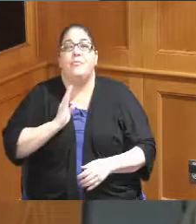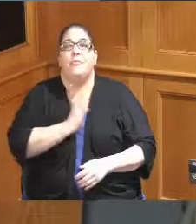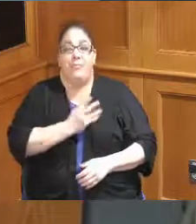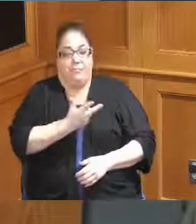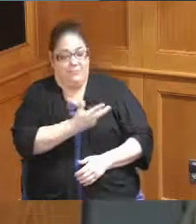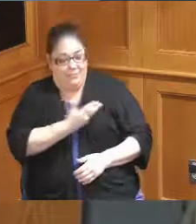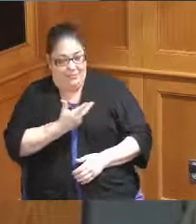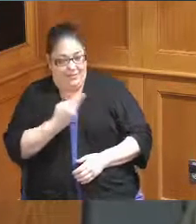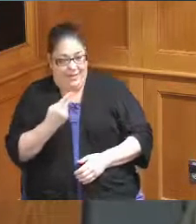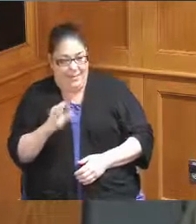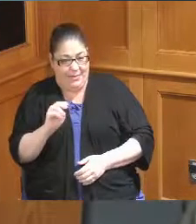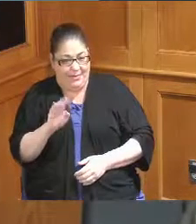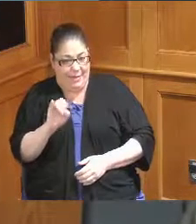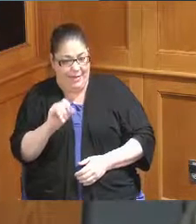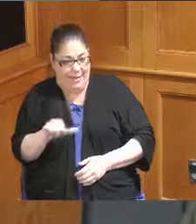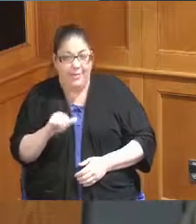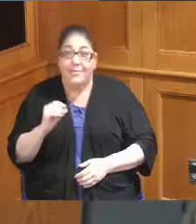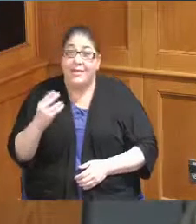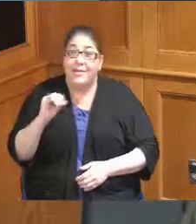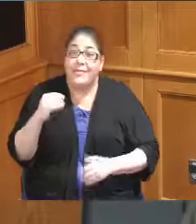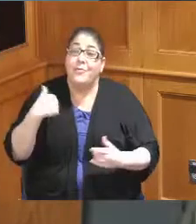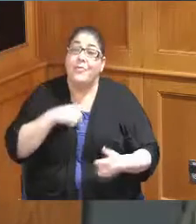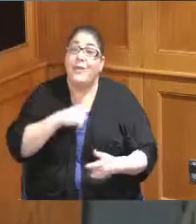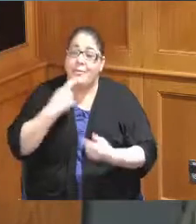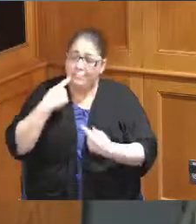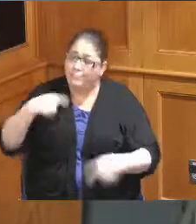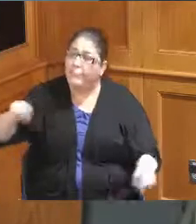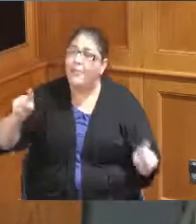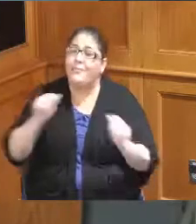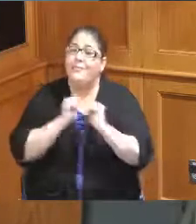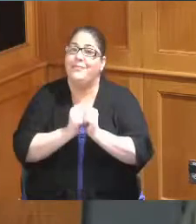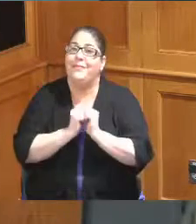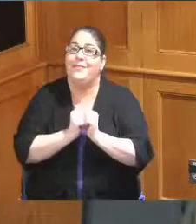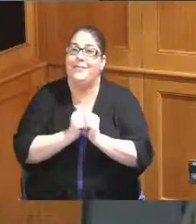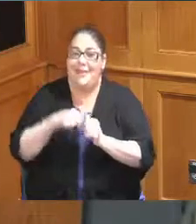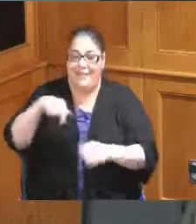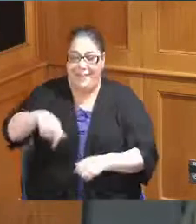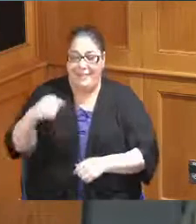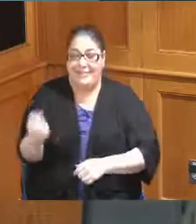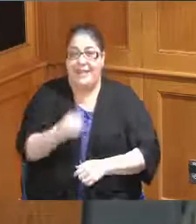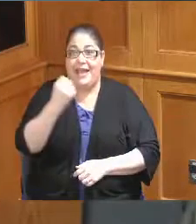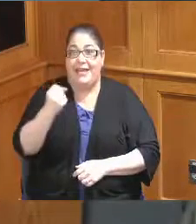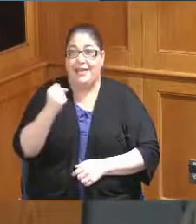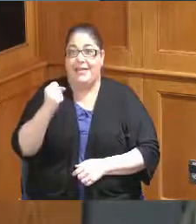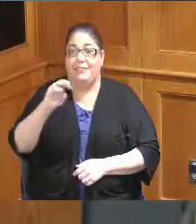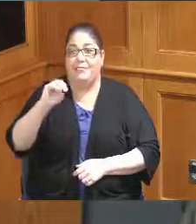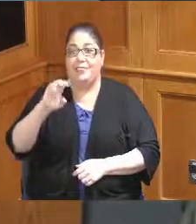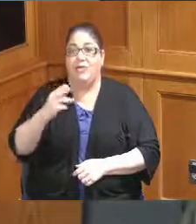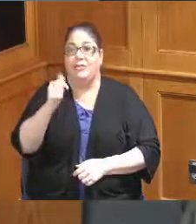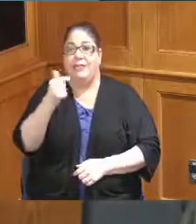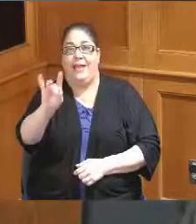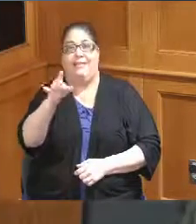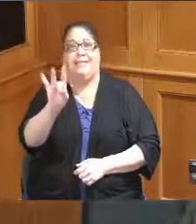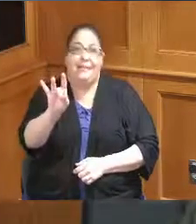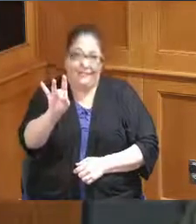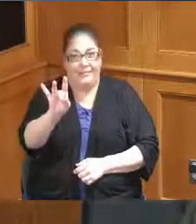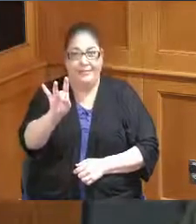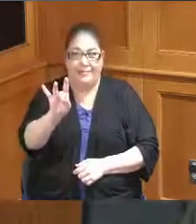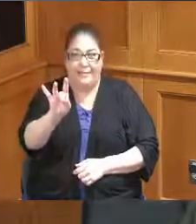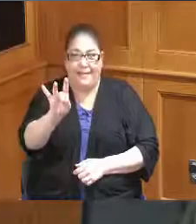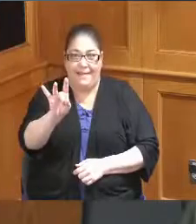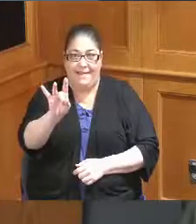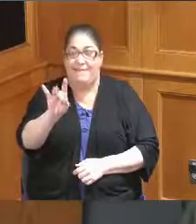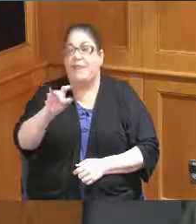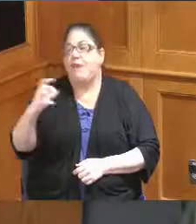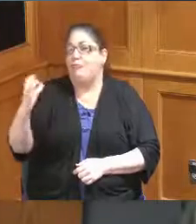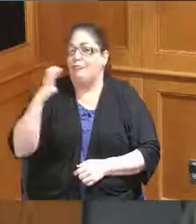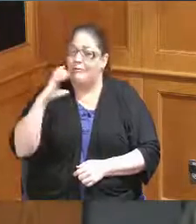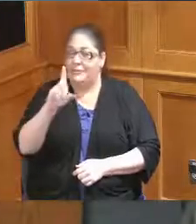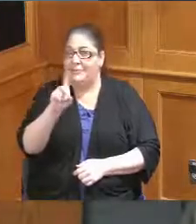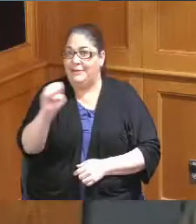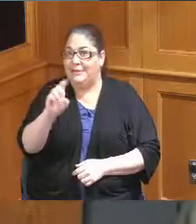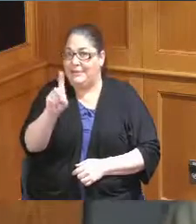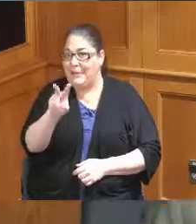County Ohio do hereby Proclaim this Saturday March the 18th coach Dee Davis day at all